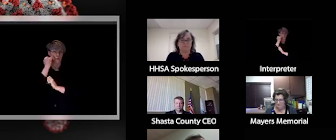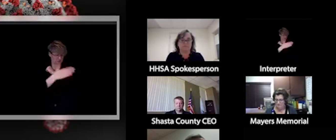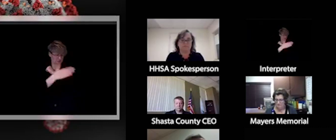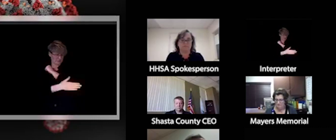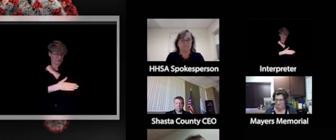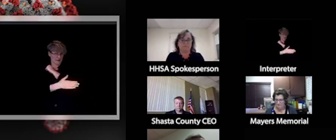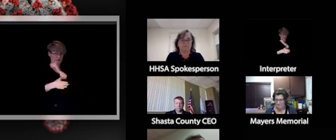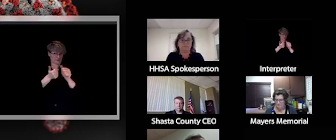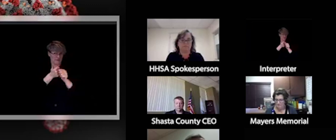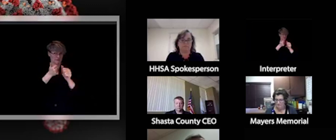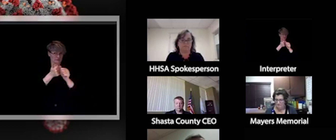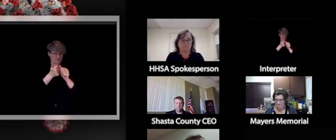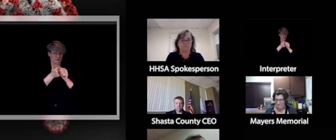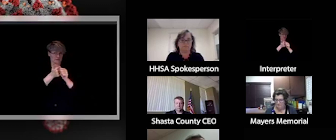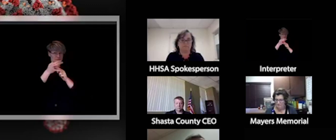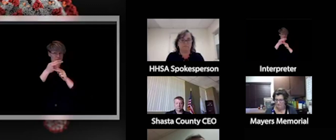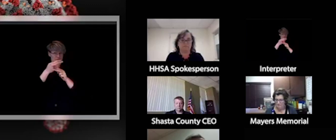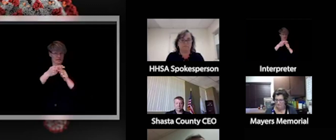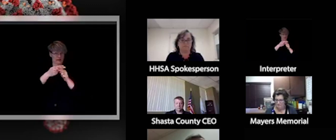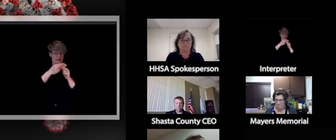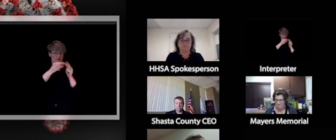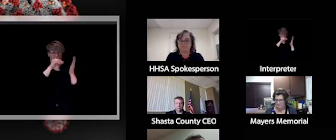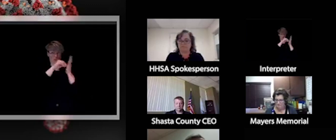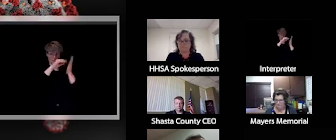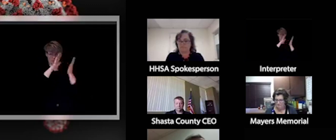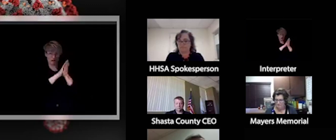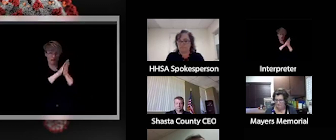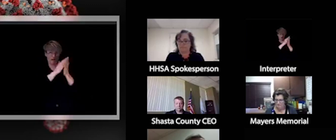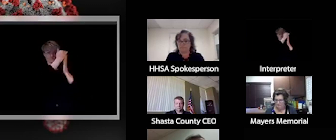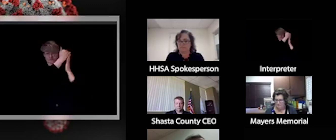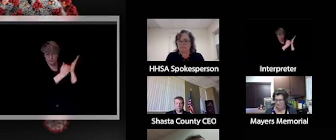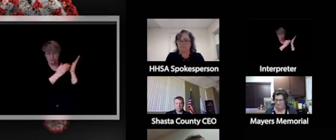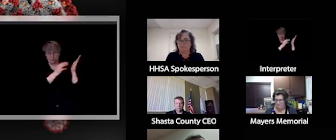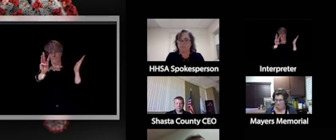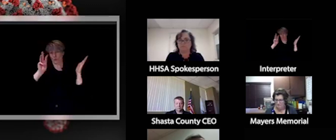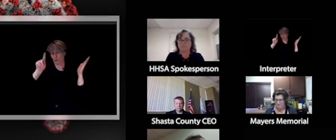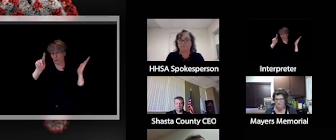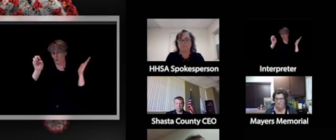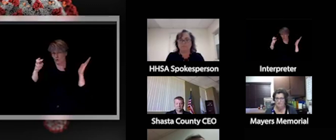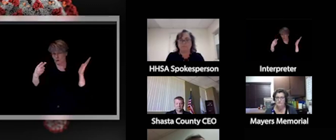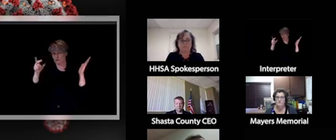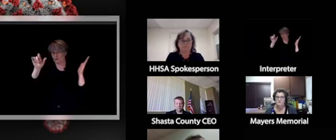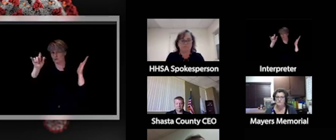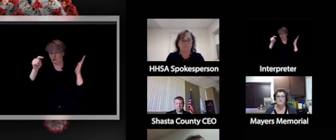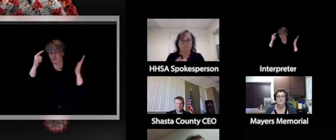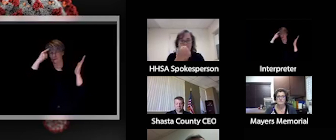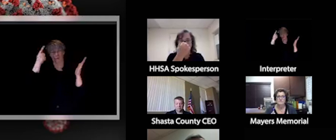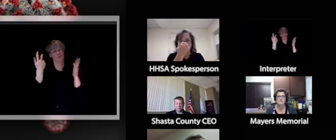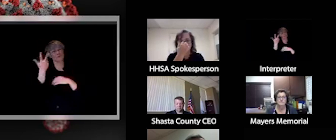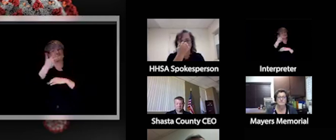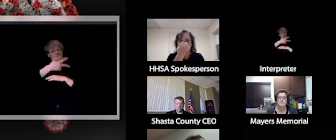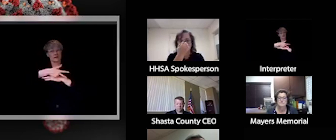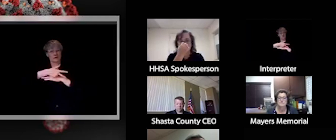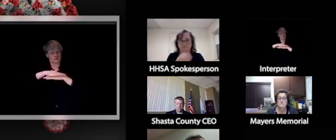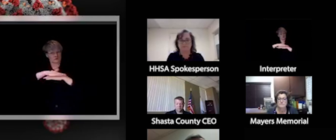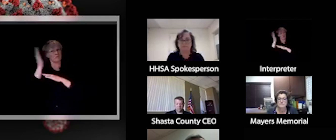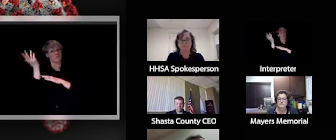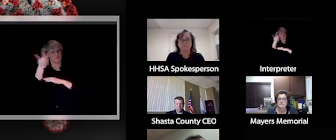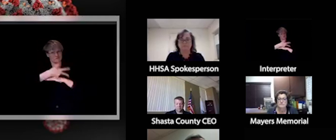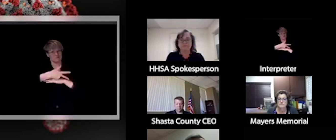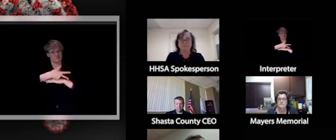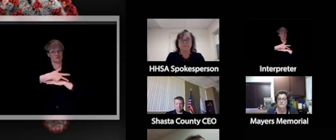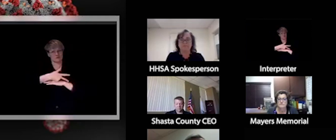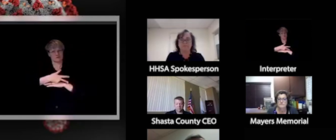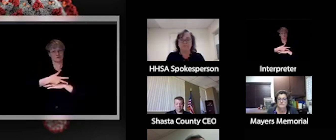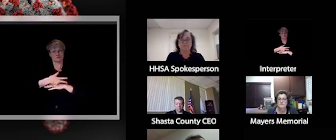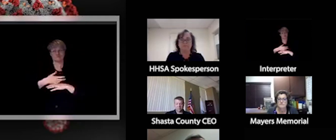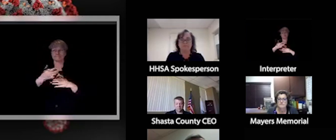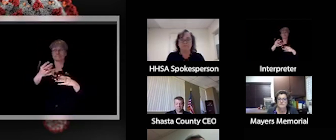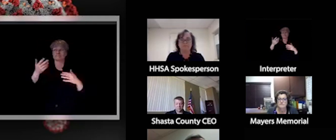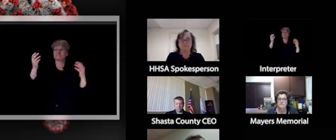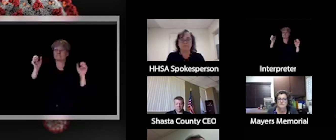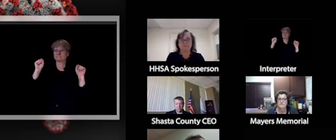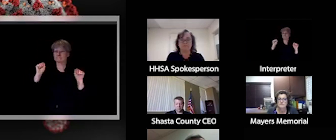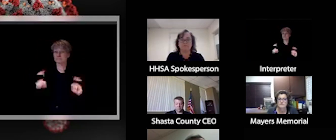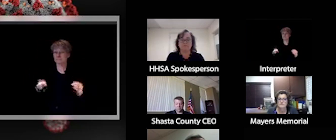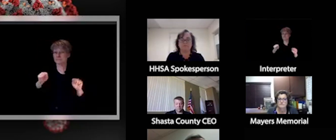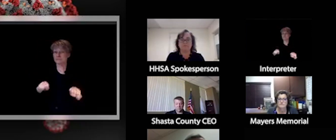several days, I believe it’s three days or more, that there will be additional restrictions